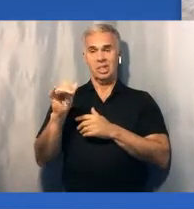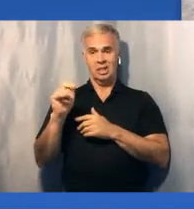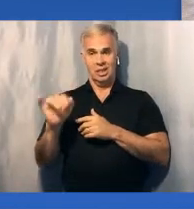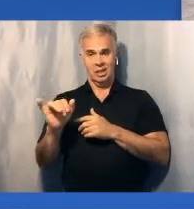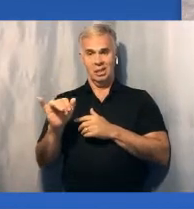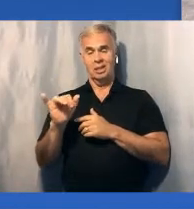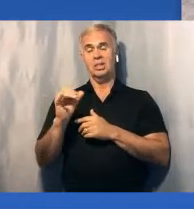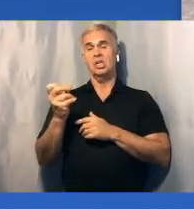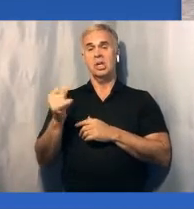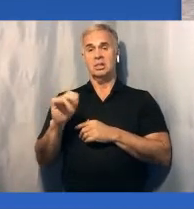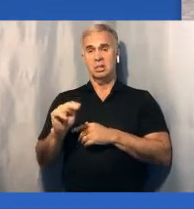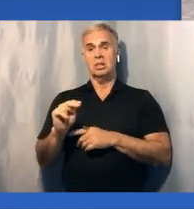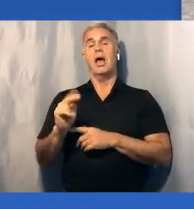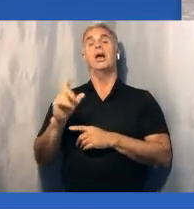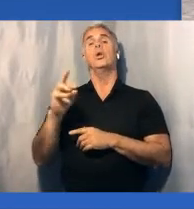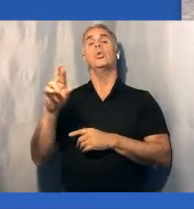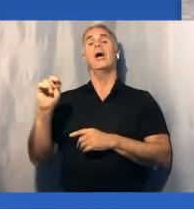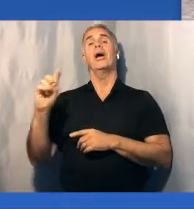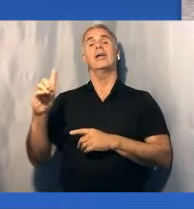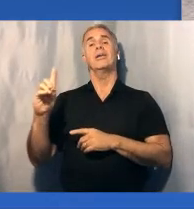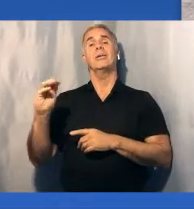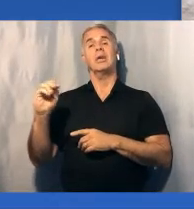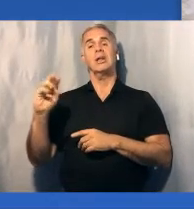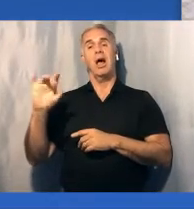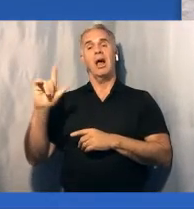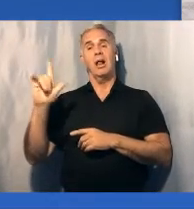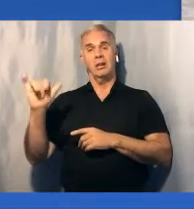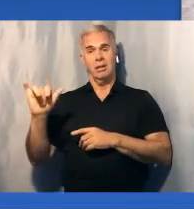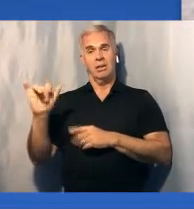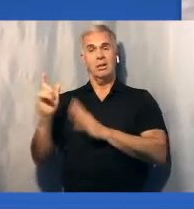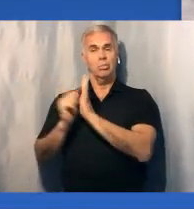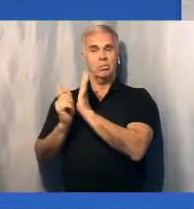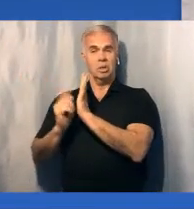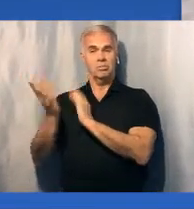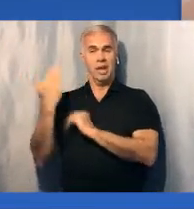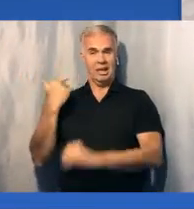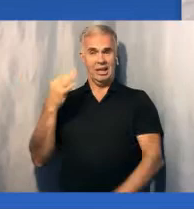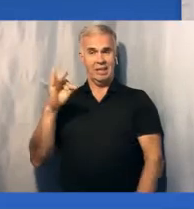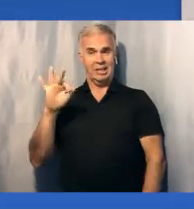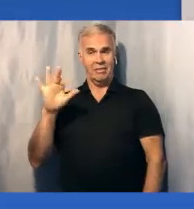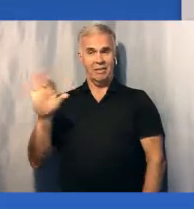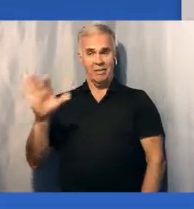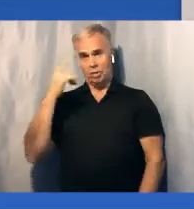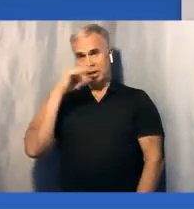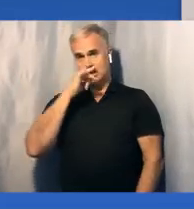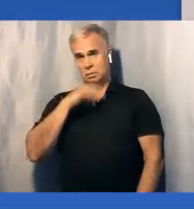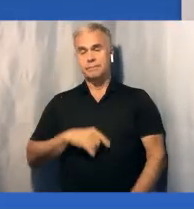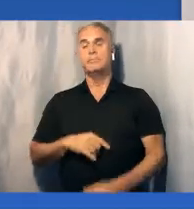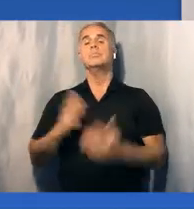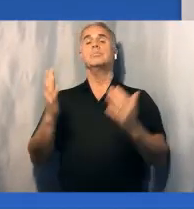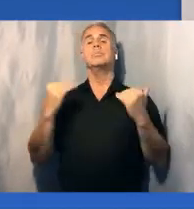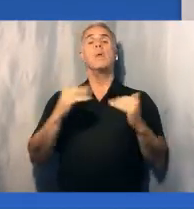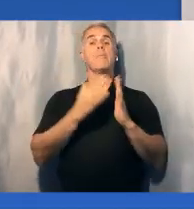and published by Rand Mcnally for Kids in 1995. In part one,